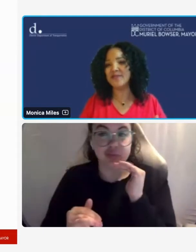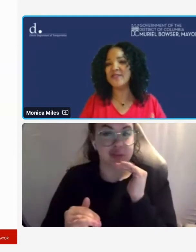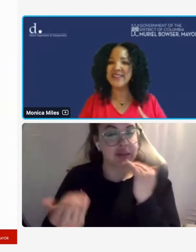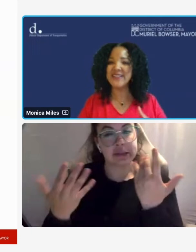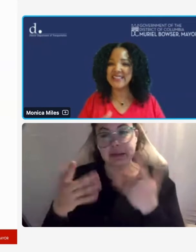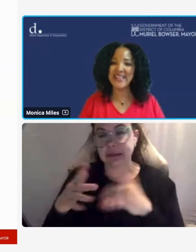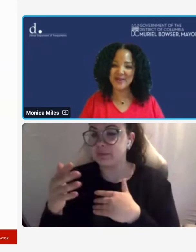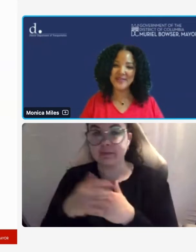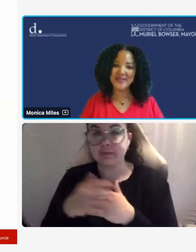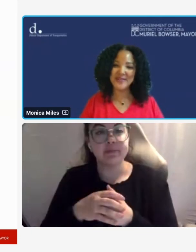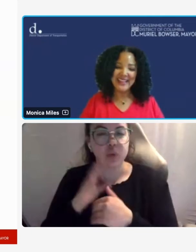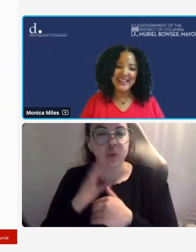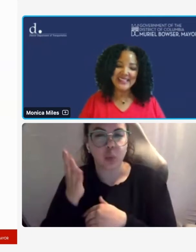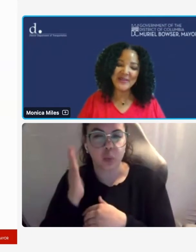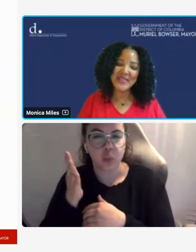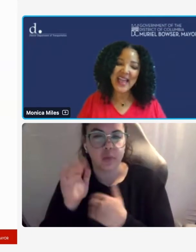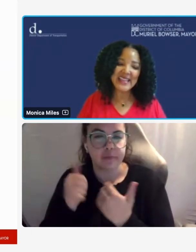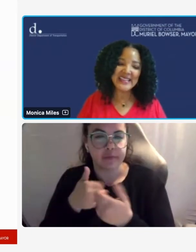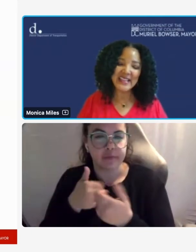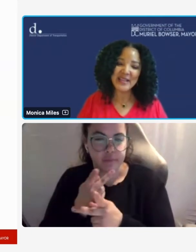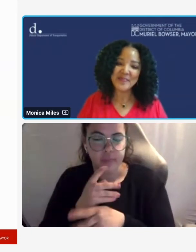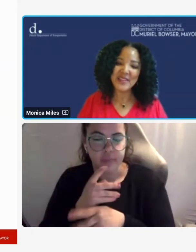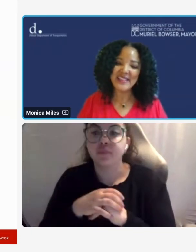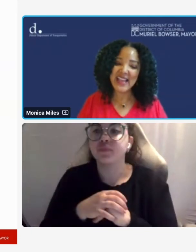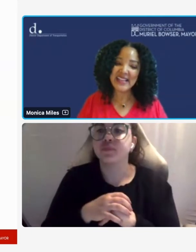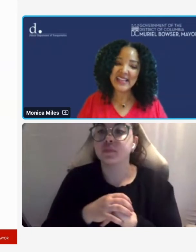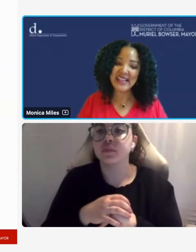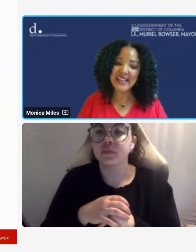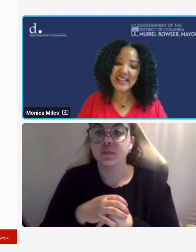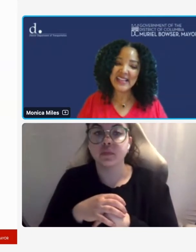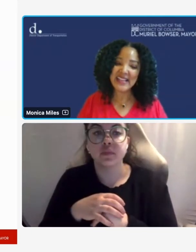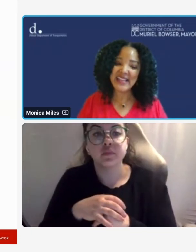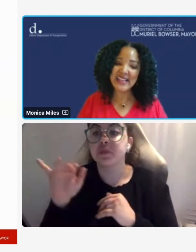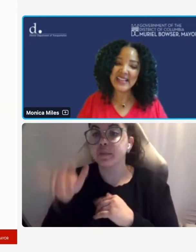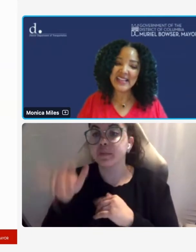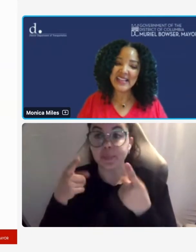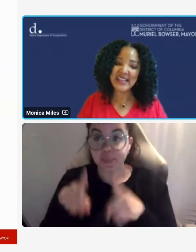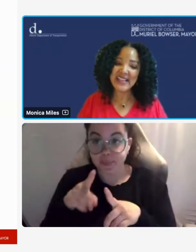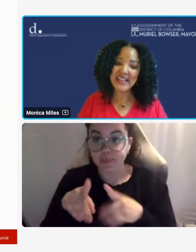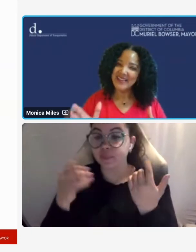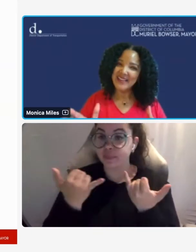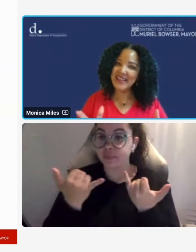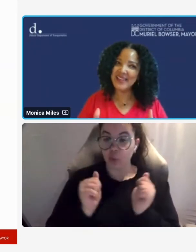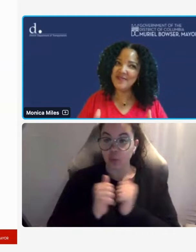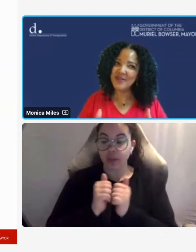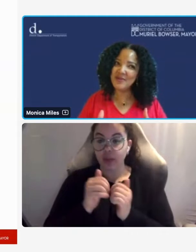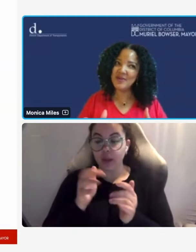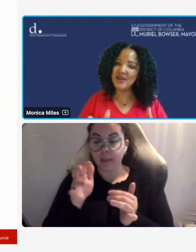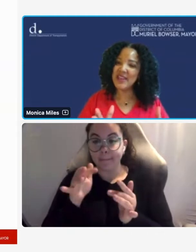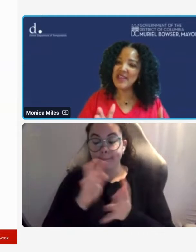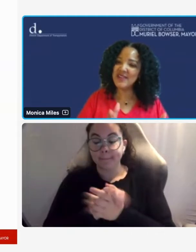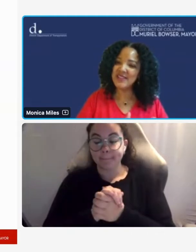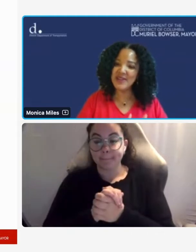benefit there is a settlement so that is um that's what happens now with the if you gave an indirect